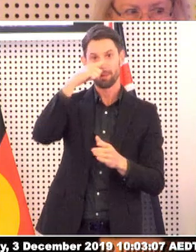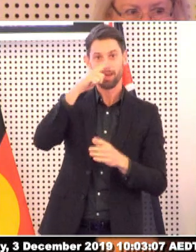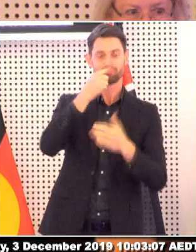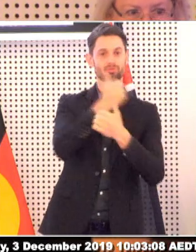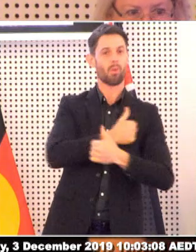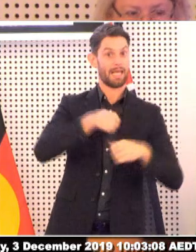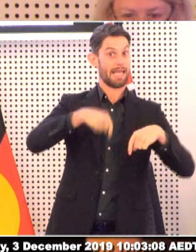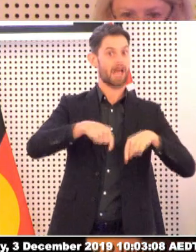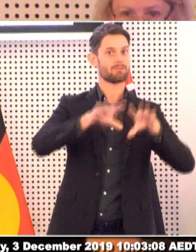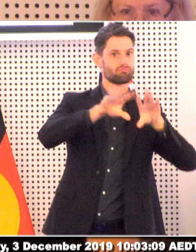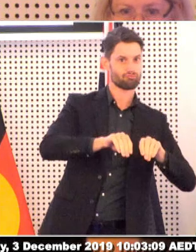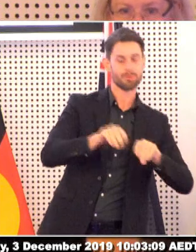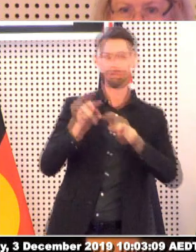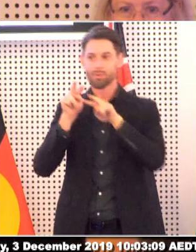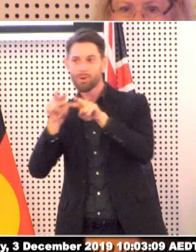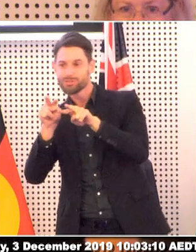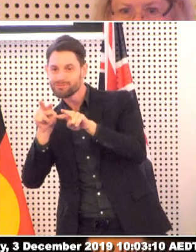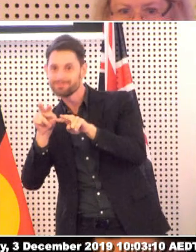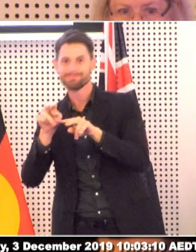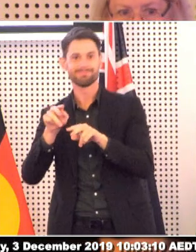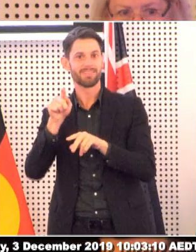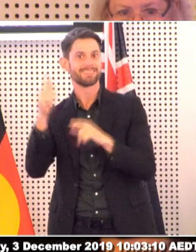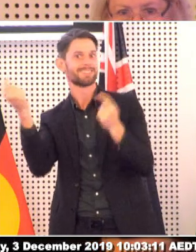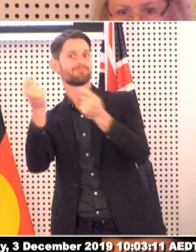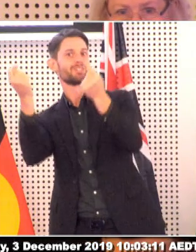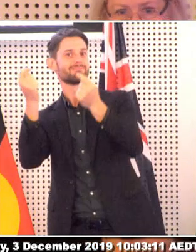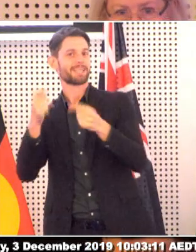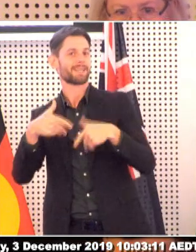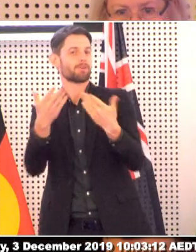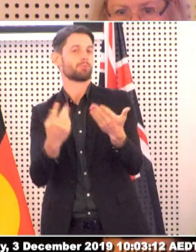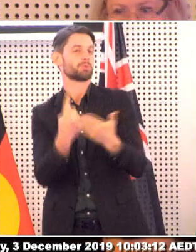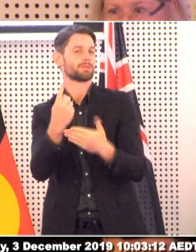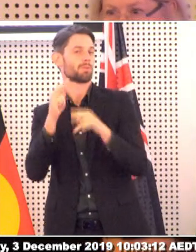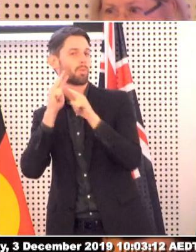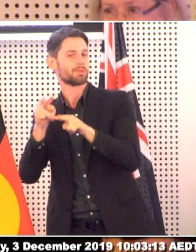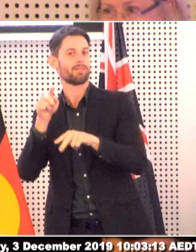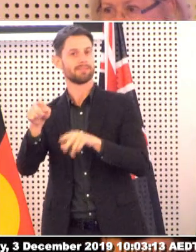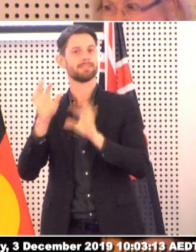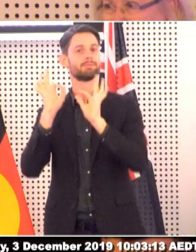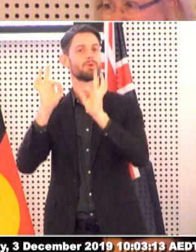until 2.30 pm so that anyone who wishes to follow the national awards can do so.